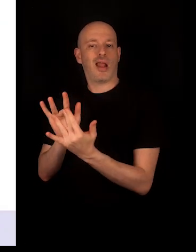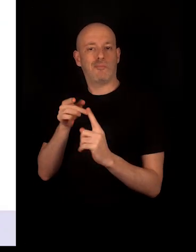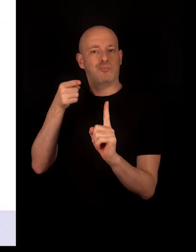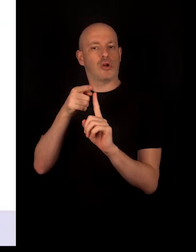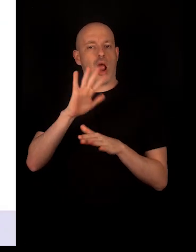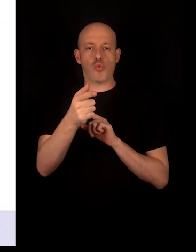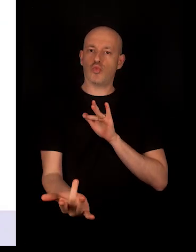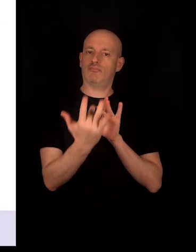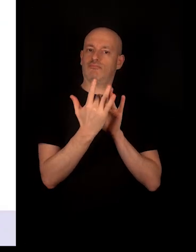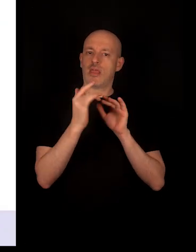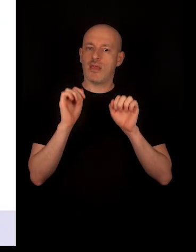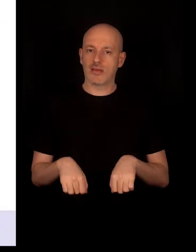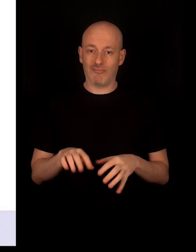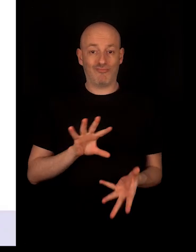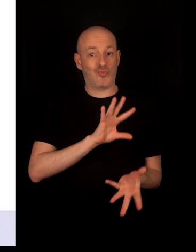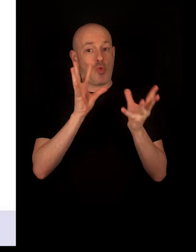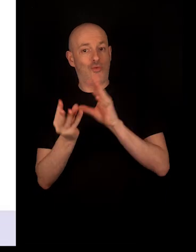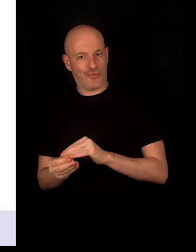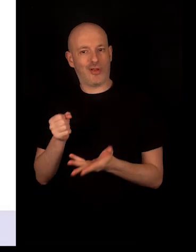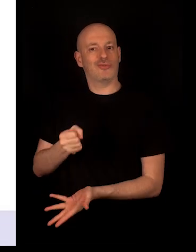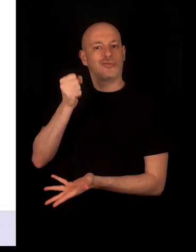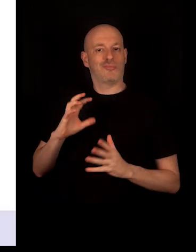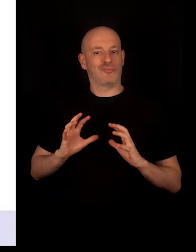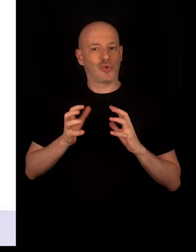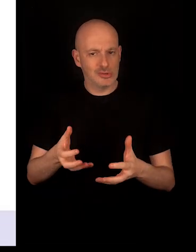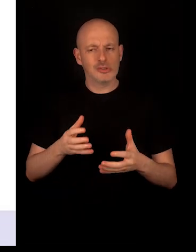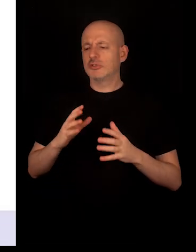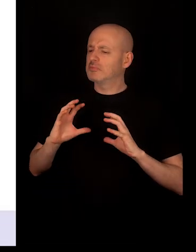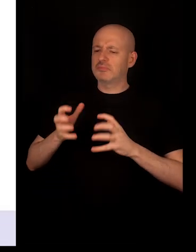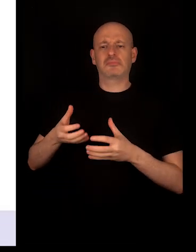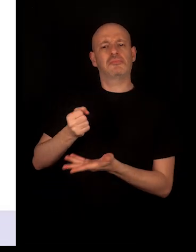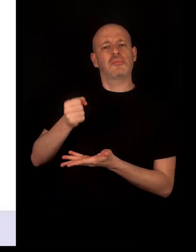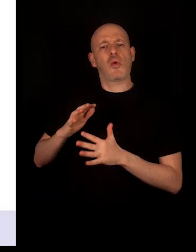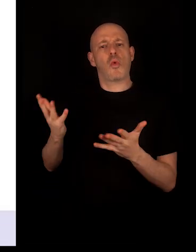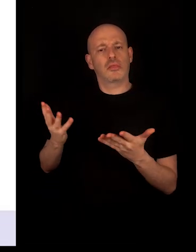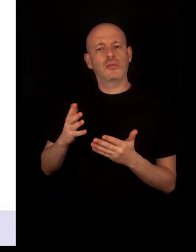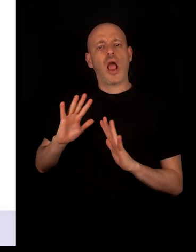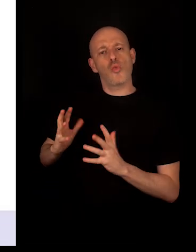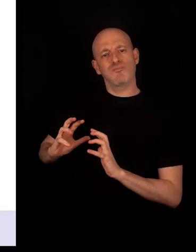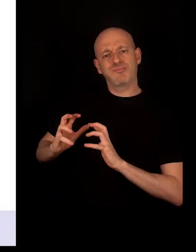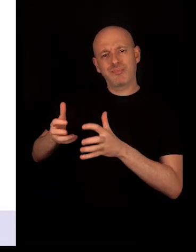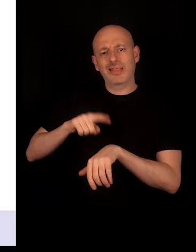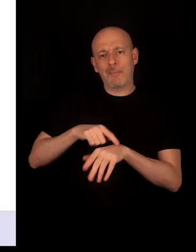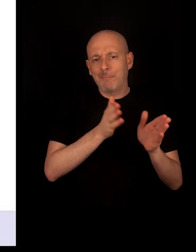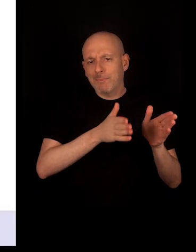First, the points of contact, how you can reach us. An overview of the grant process. What is the grant agreement,